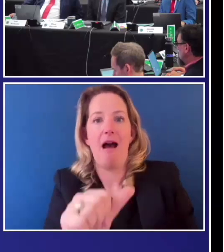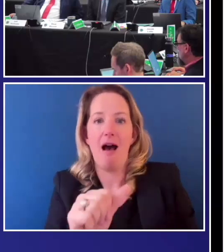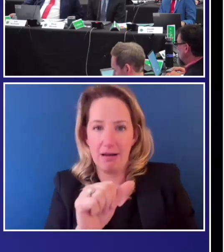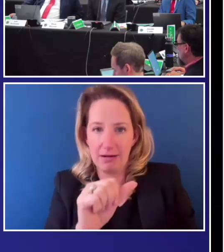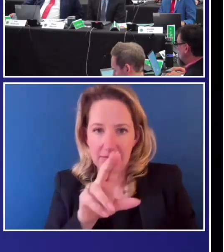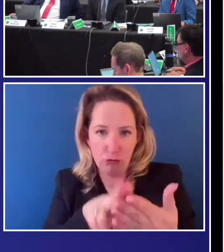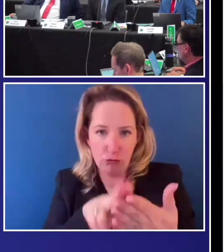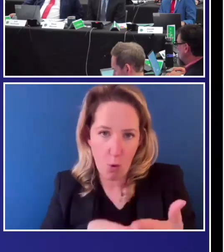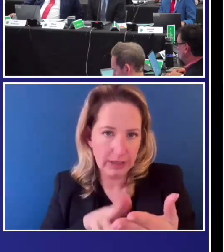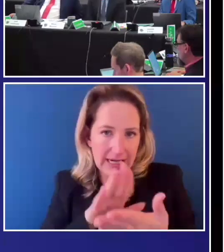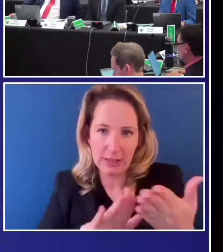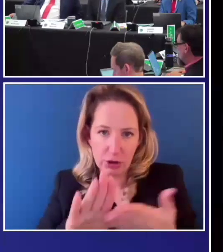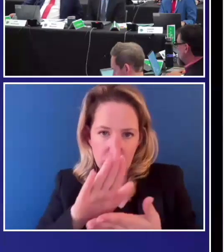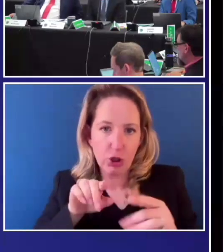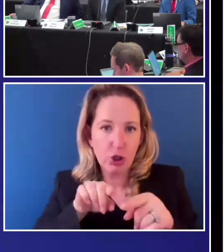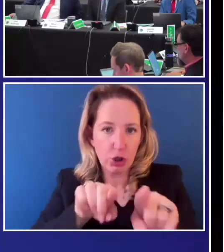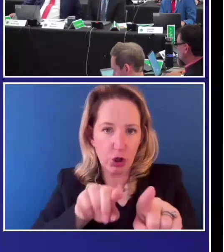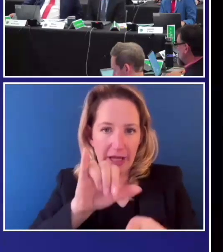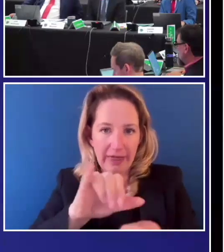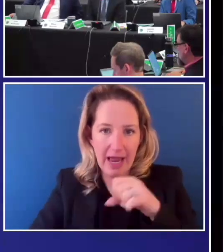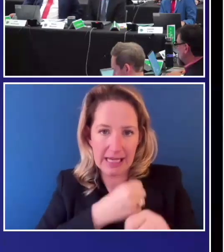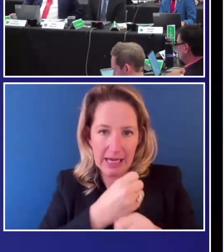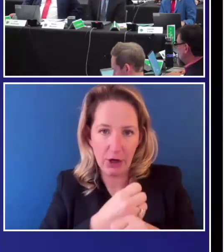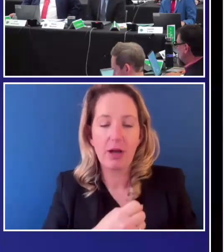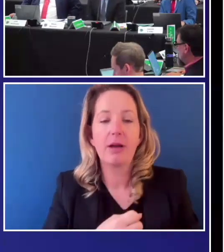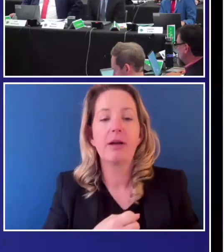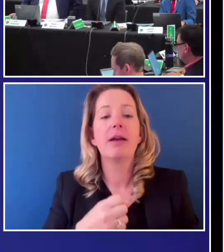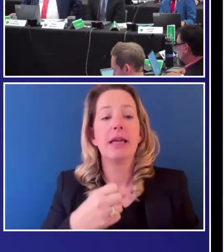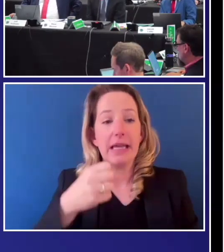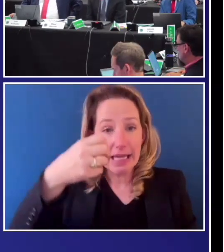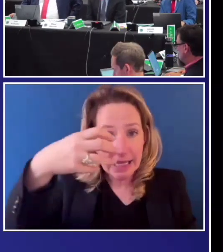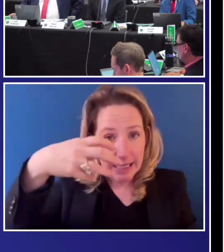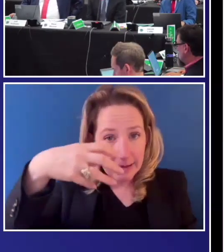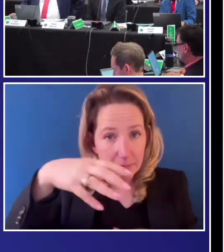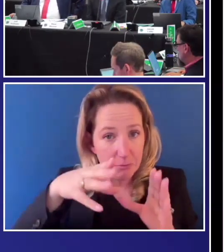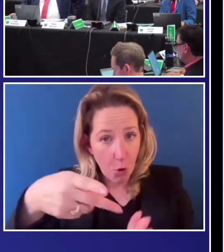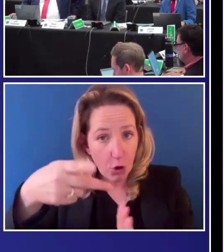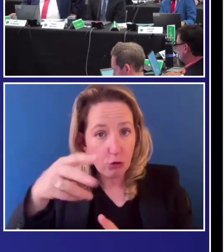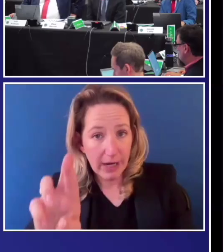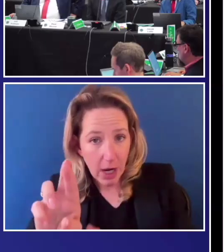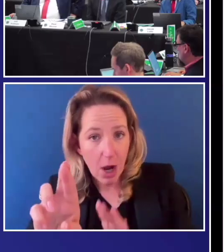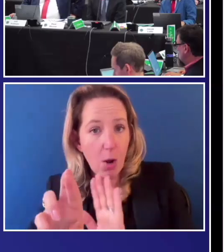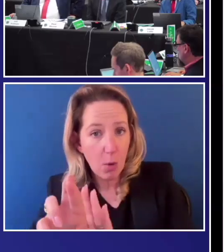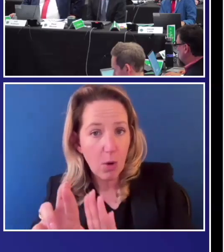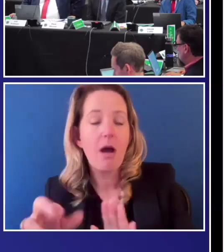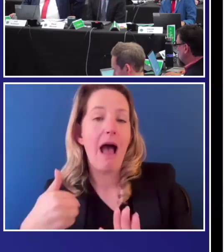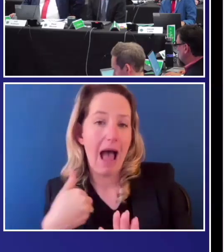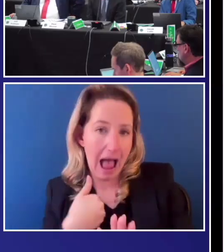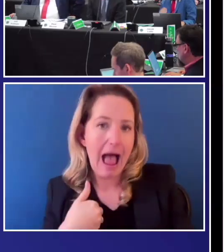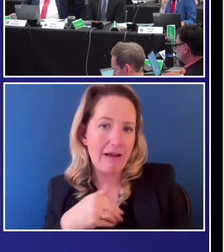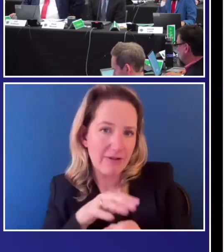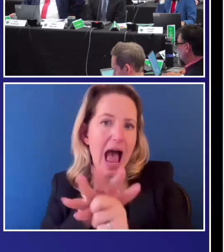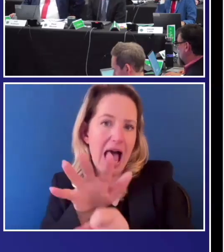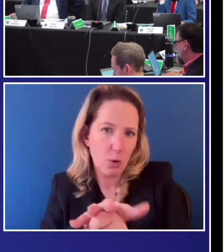associated measured earnings in Puerto Rico, which is where we have at, in our view, adequate data from the Census